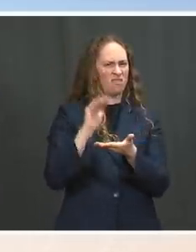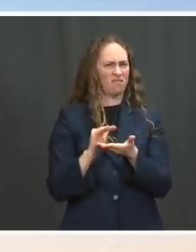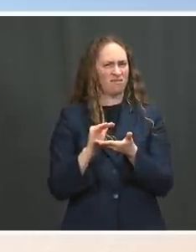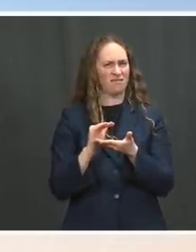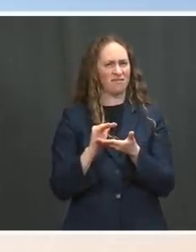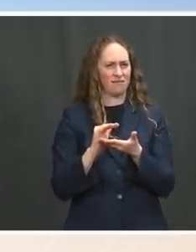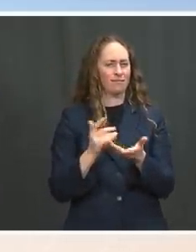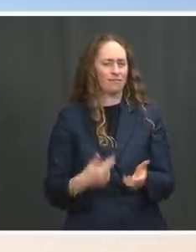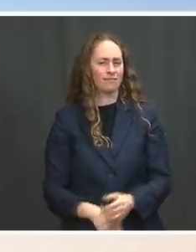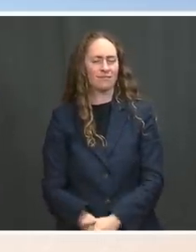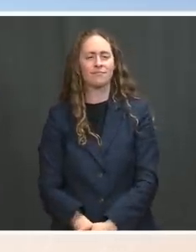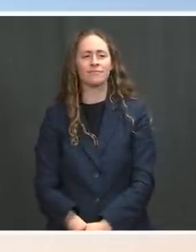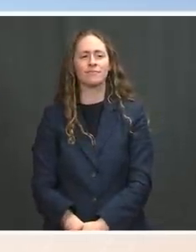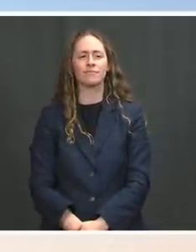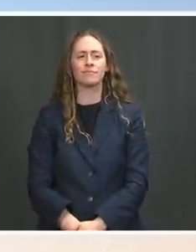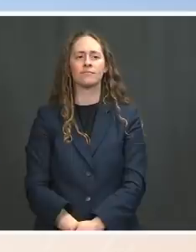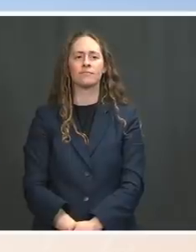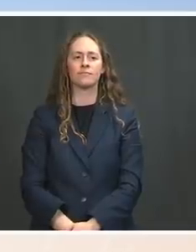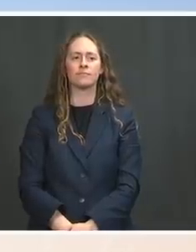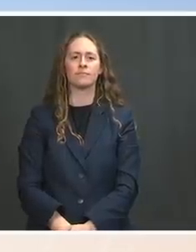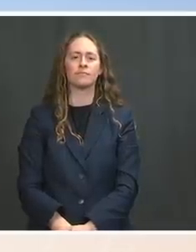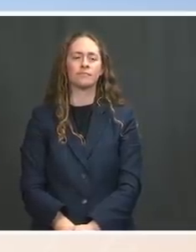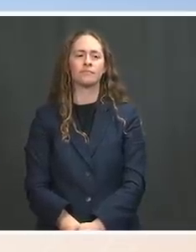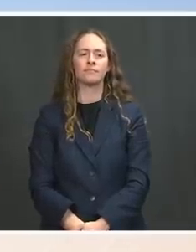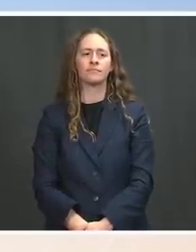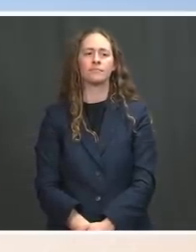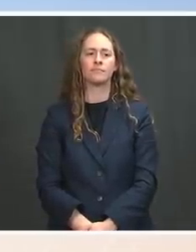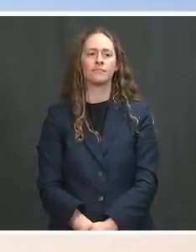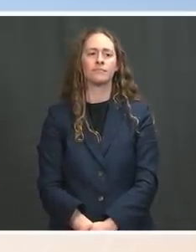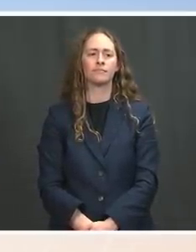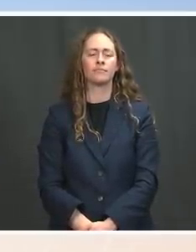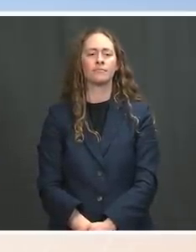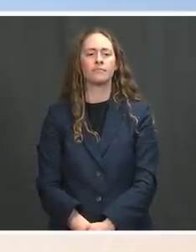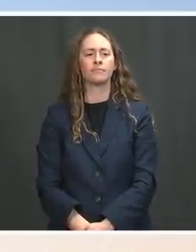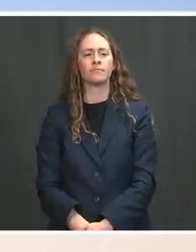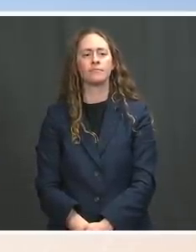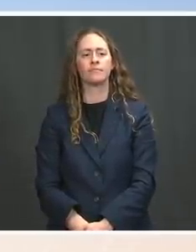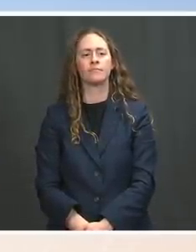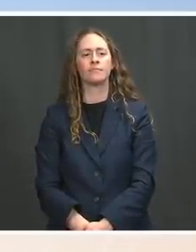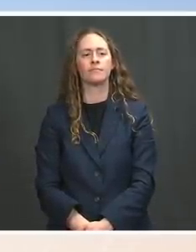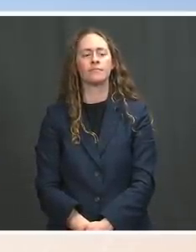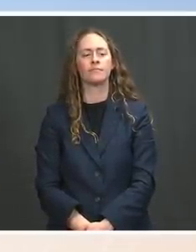are a reflection of the supply-chain pressure. So, if you look at used motor vehicle prices,